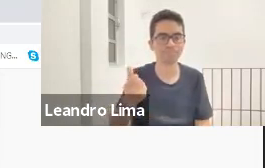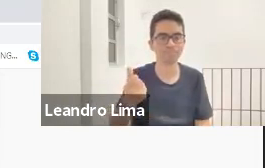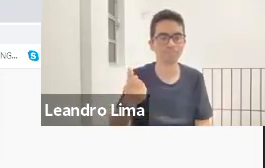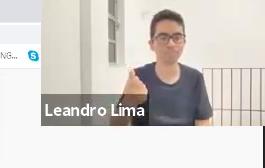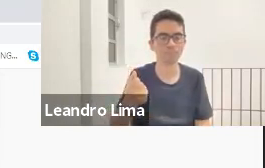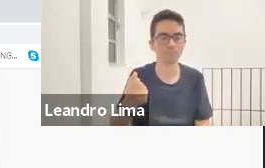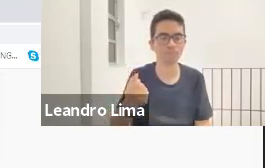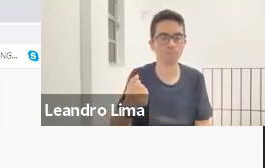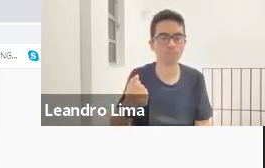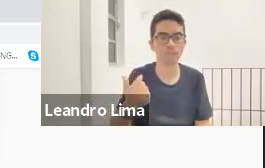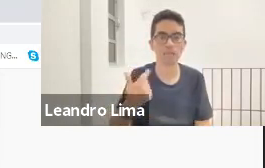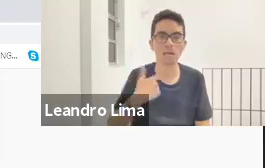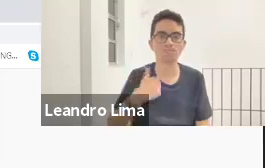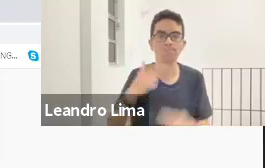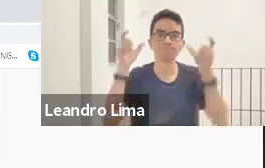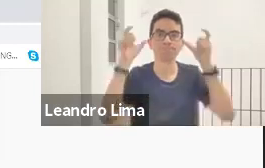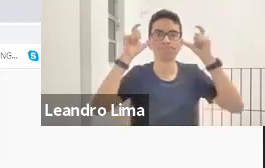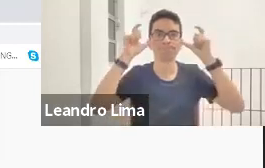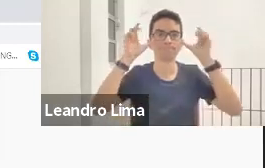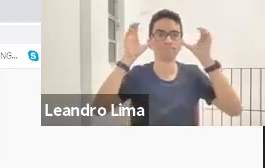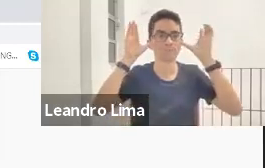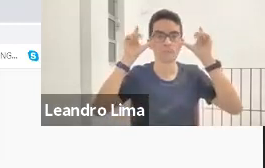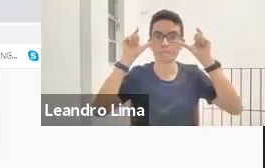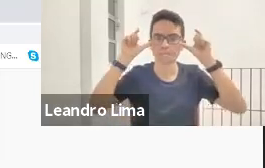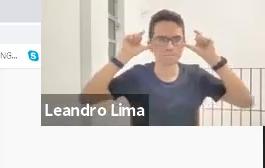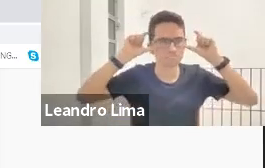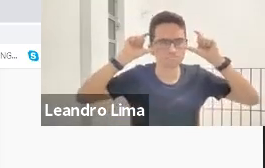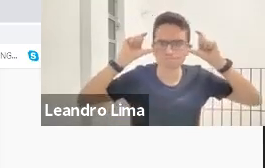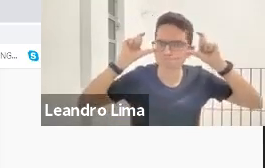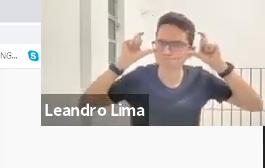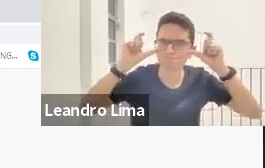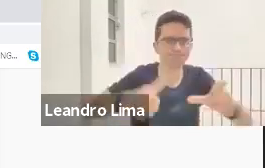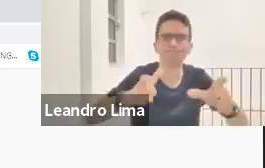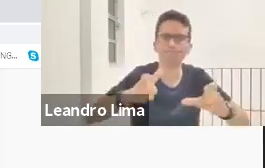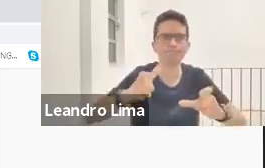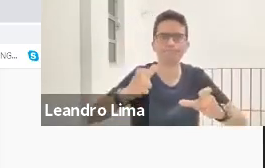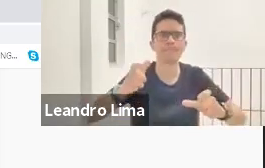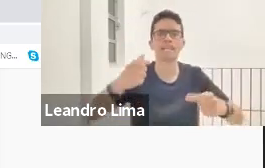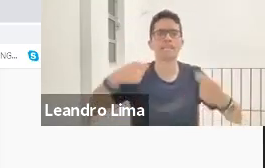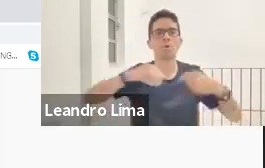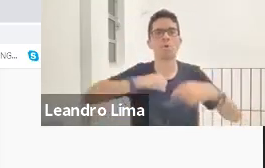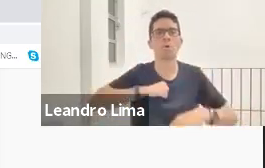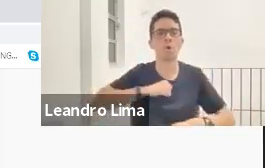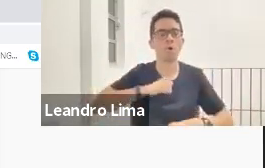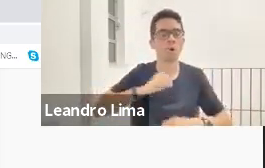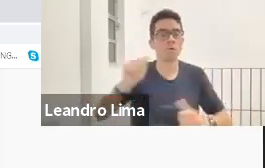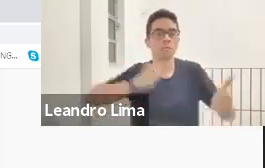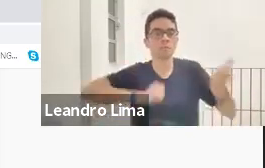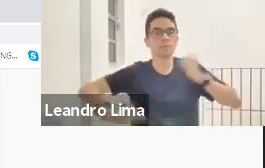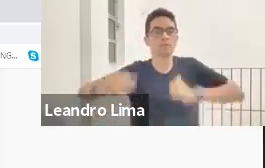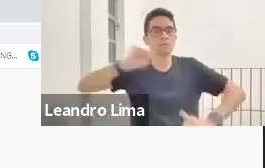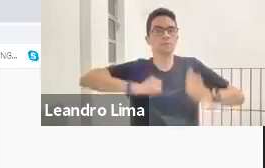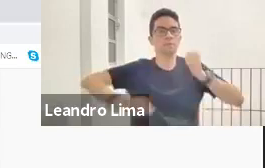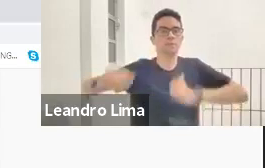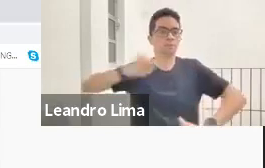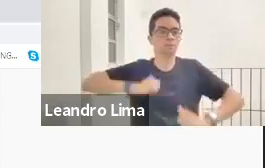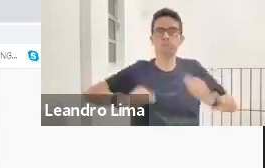obsessive compulsiveness. And I'm highly anxious. So I. , I, I take medications